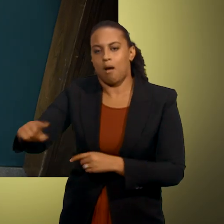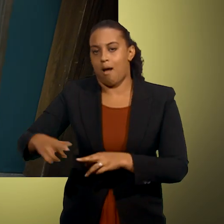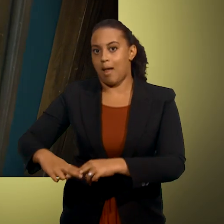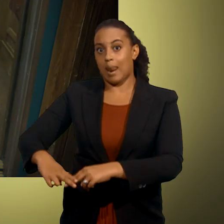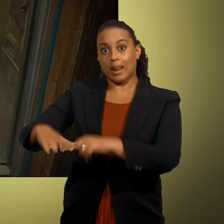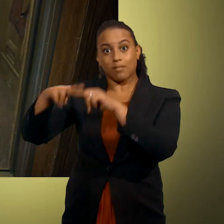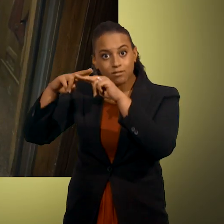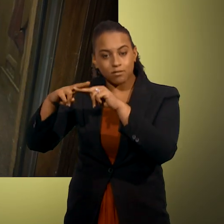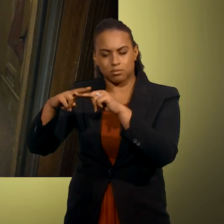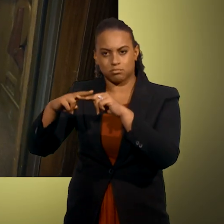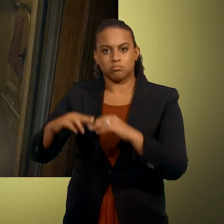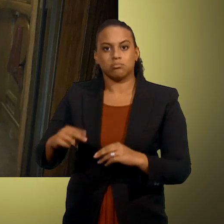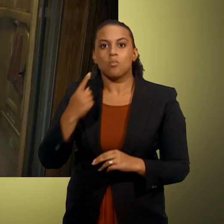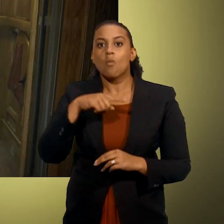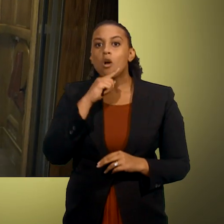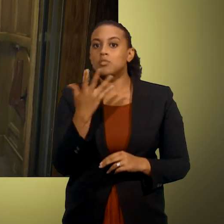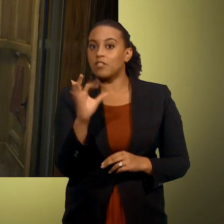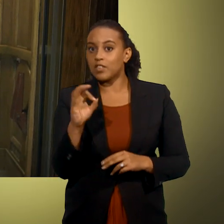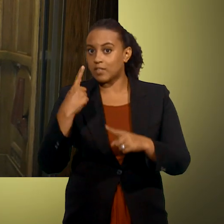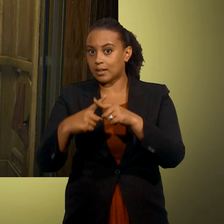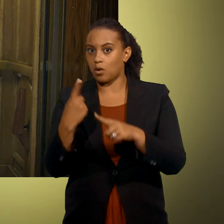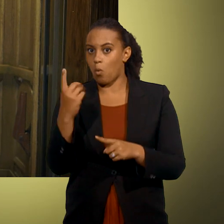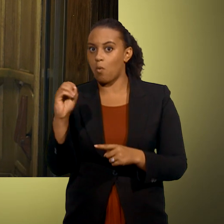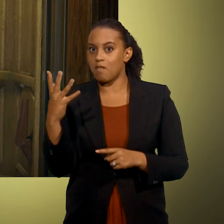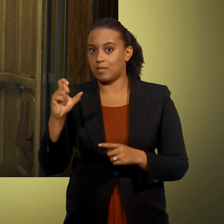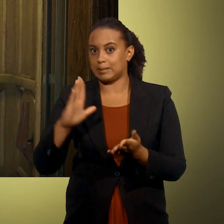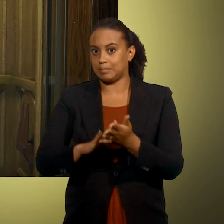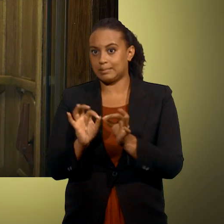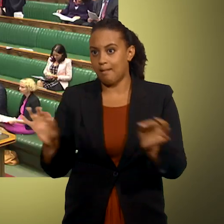The lift is 150 by 105 centimetres.